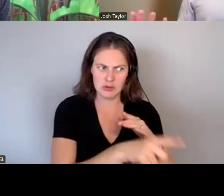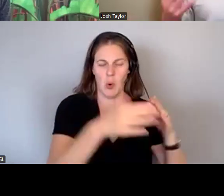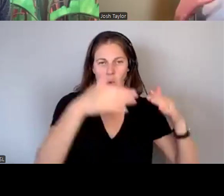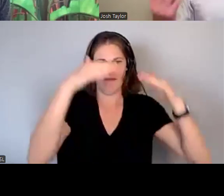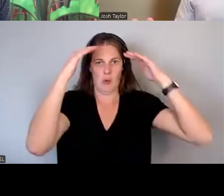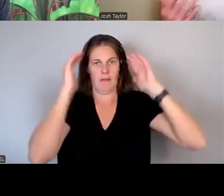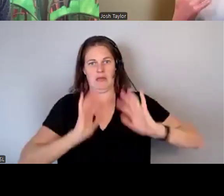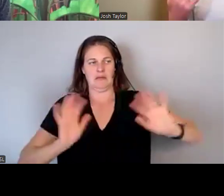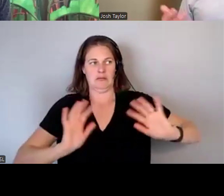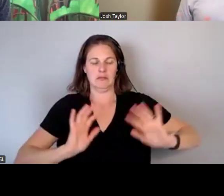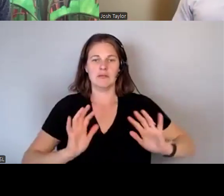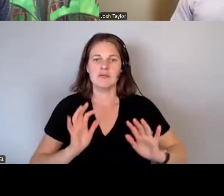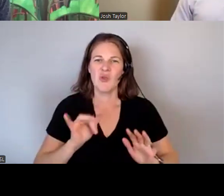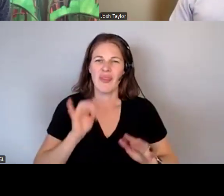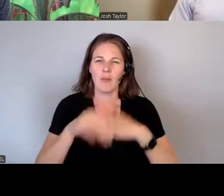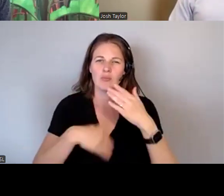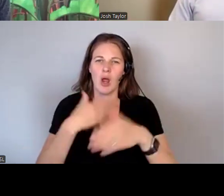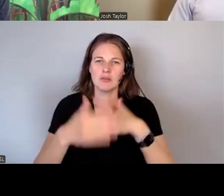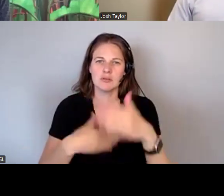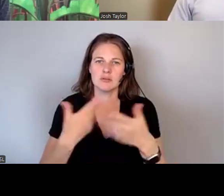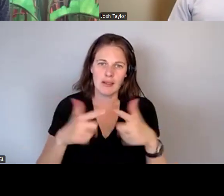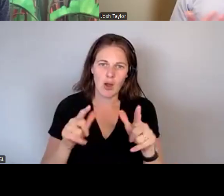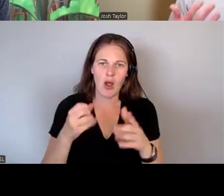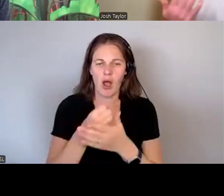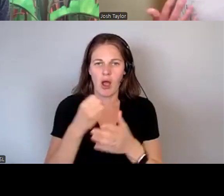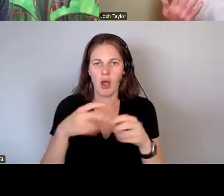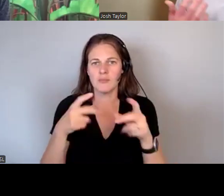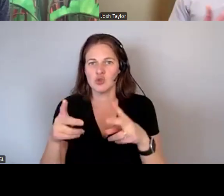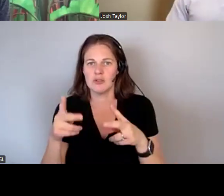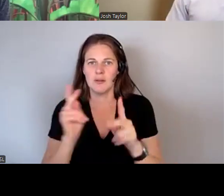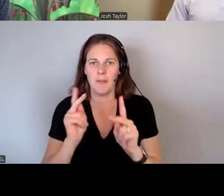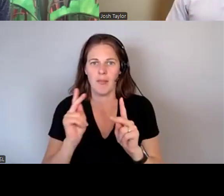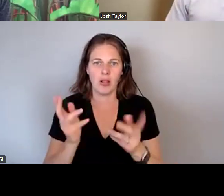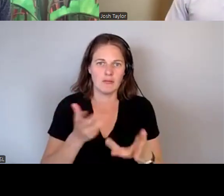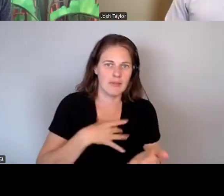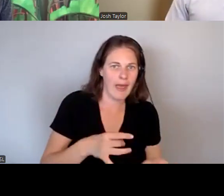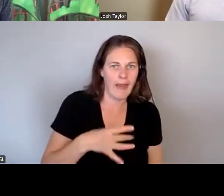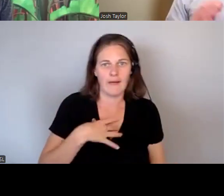And so that process of allowing opportunities for folks to kind of figure out what they like and don't through those, that kind of, like,